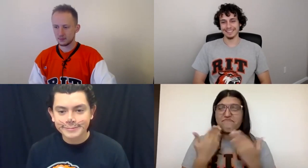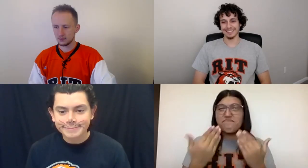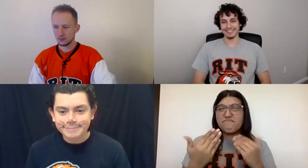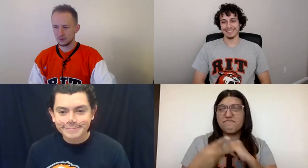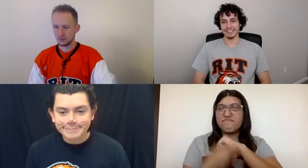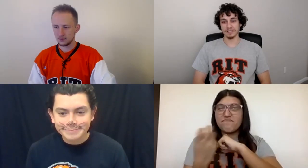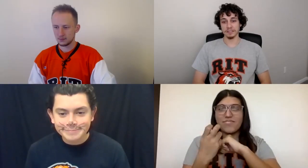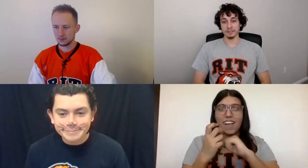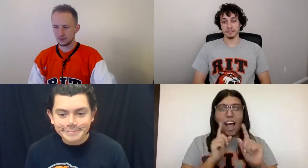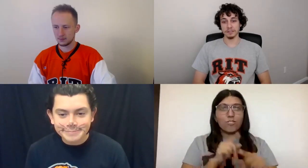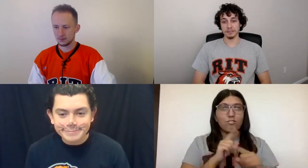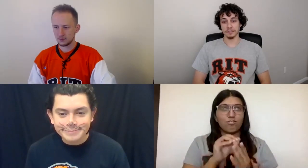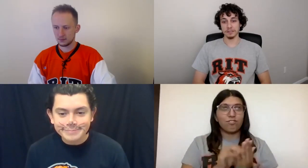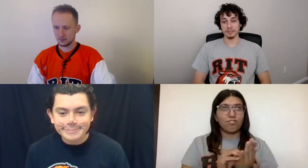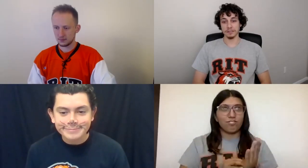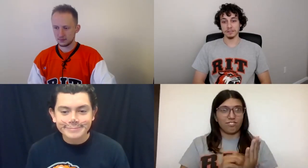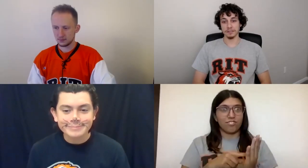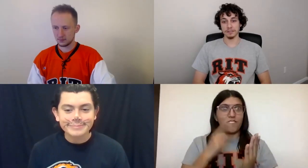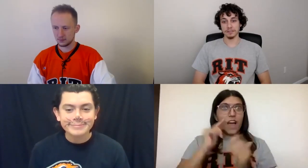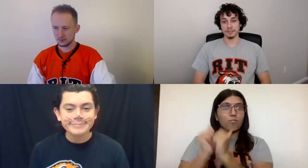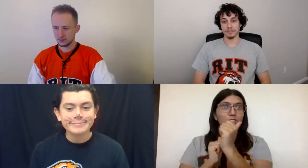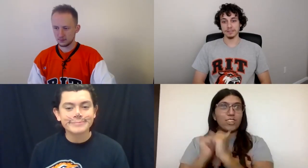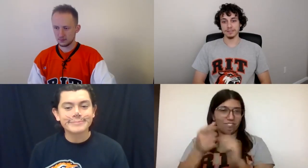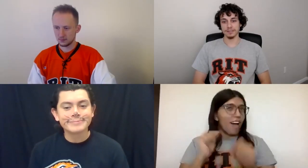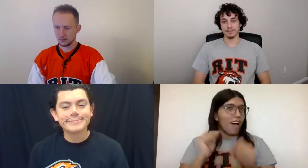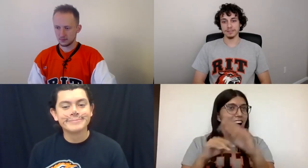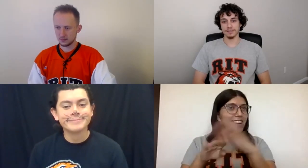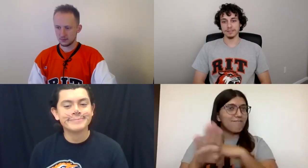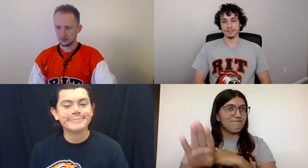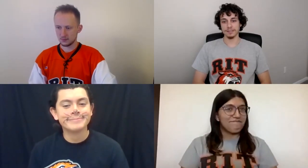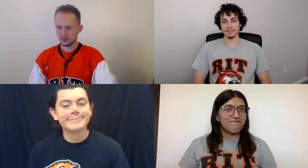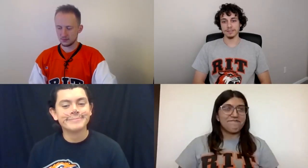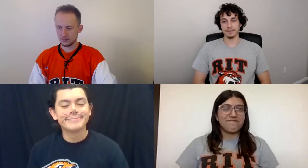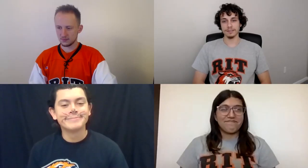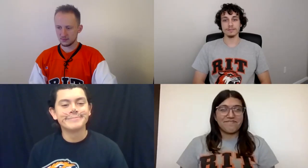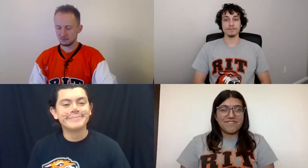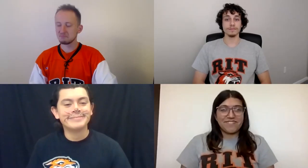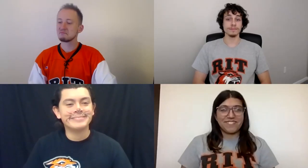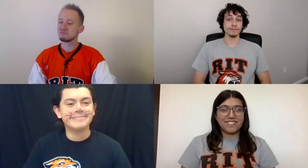Amanda: Hmm, I think you should just steal the answers for the competition, then you will get ahead.